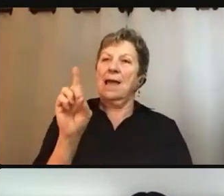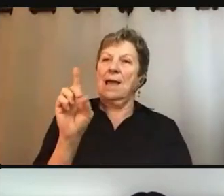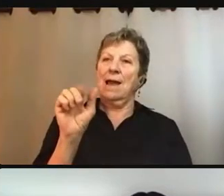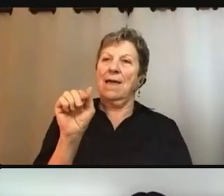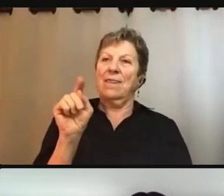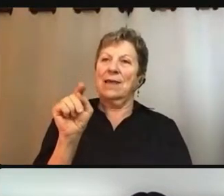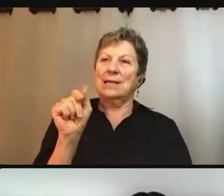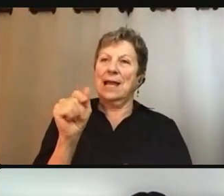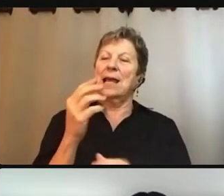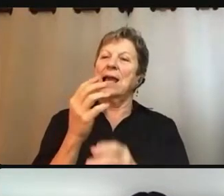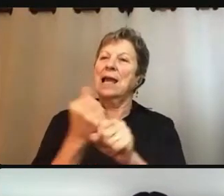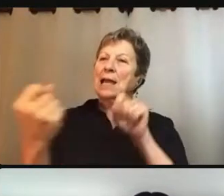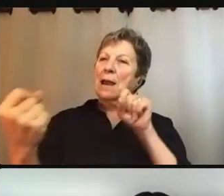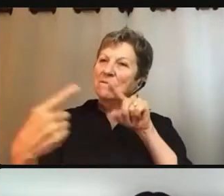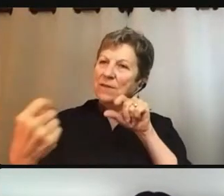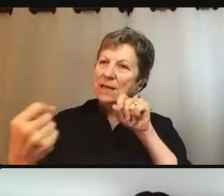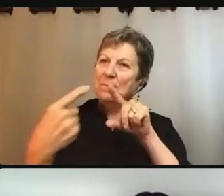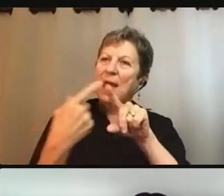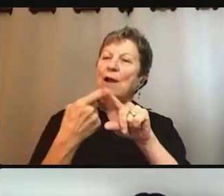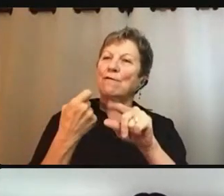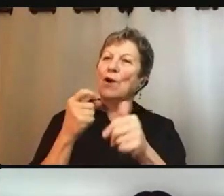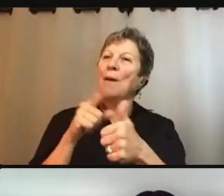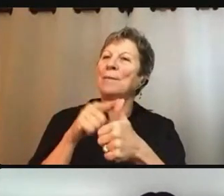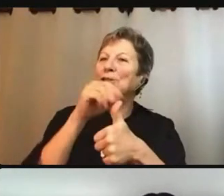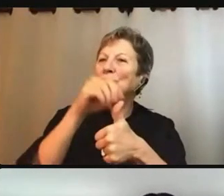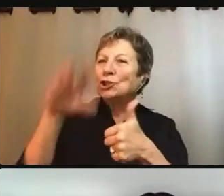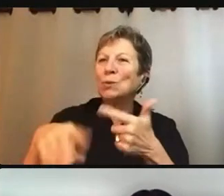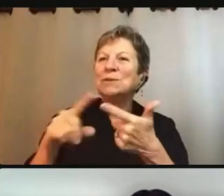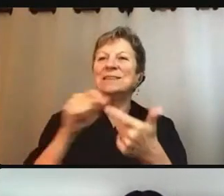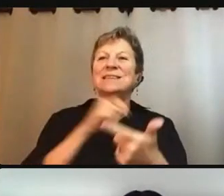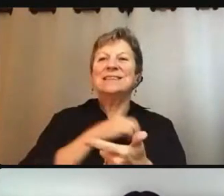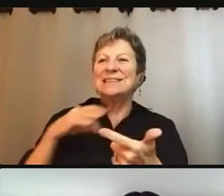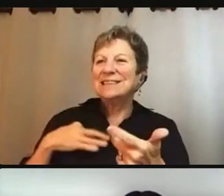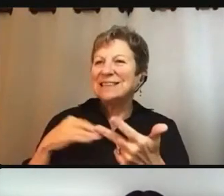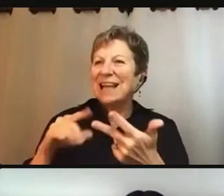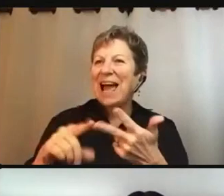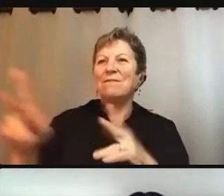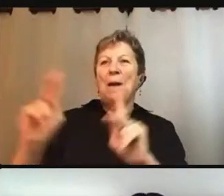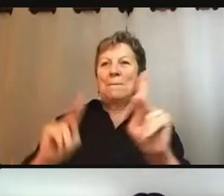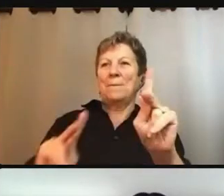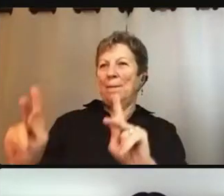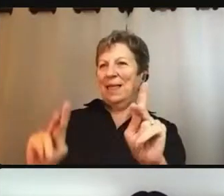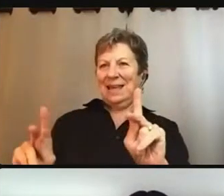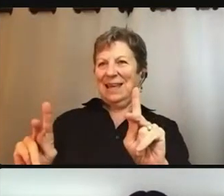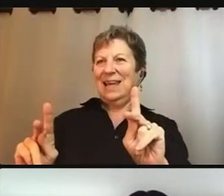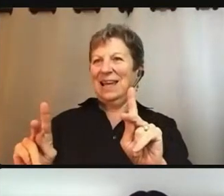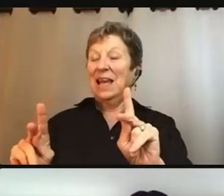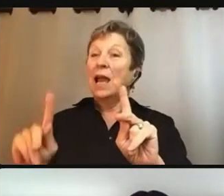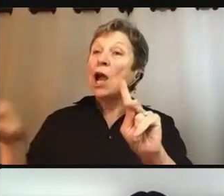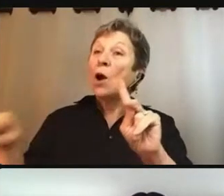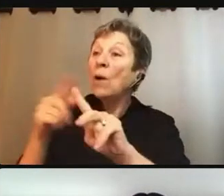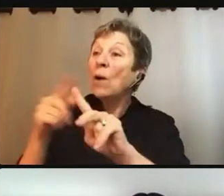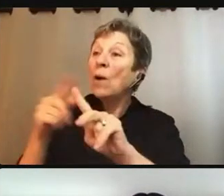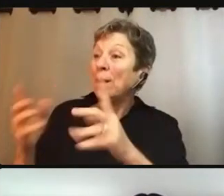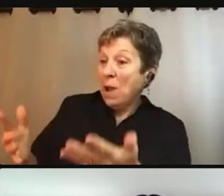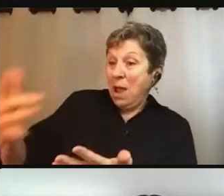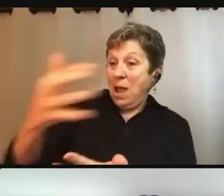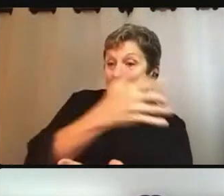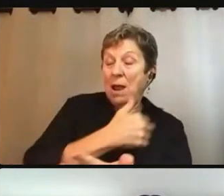SO WE NEED TO BE VERY CAREFUL AND THOUGHTFUL AND COLLECTING THAT DATA. WE NEED TO GET FEEDBACK FROM